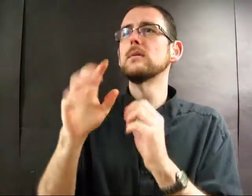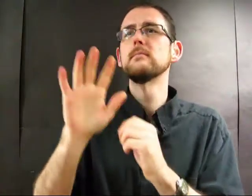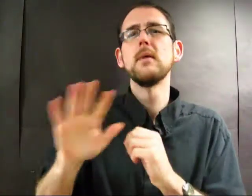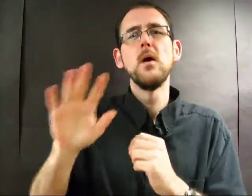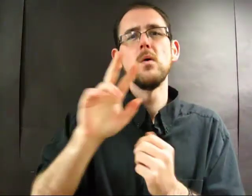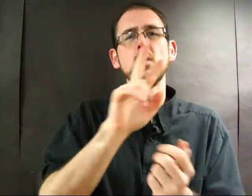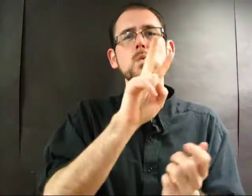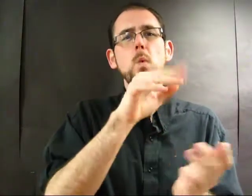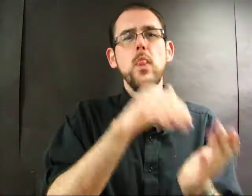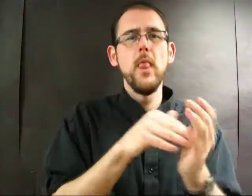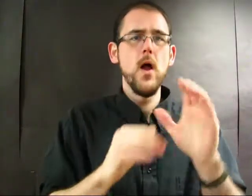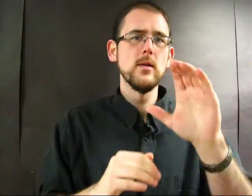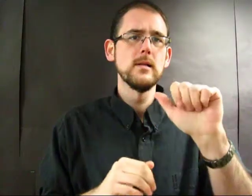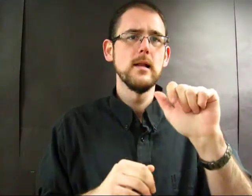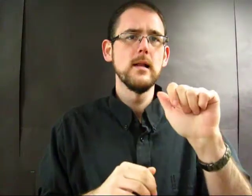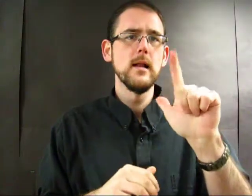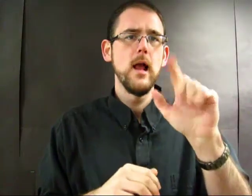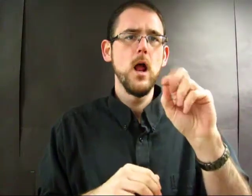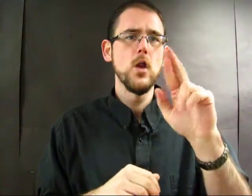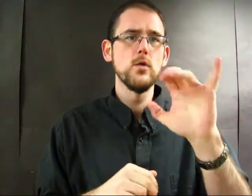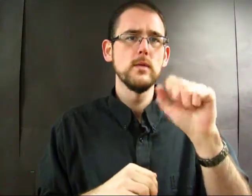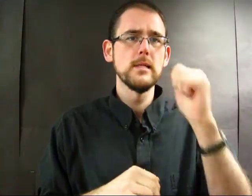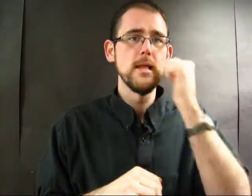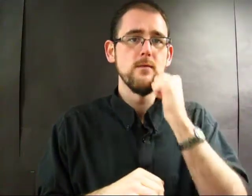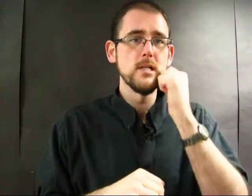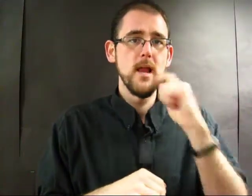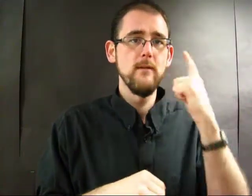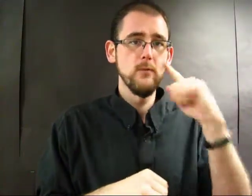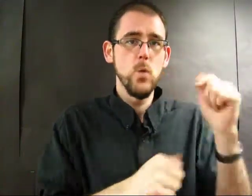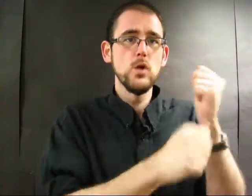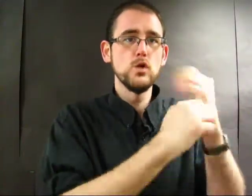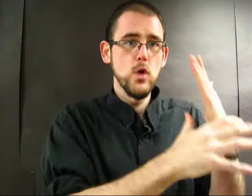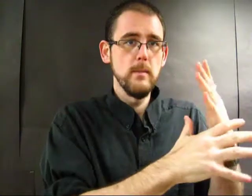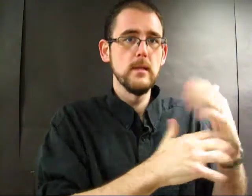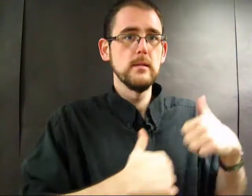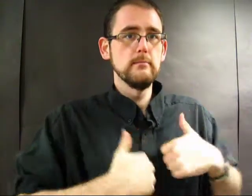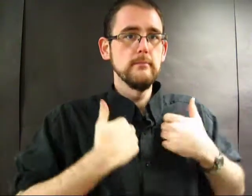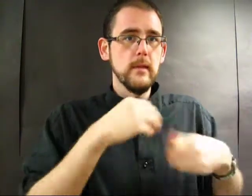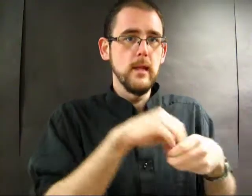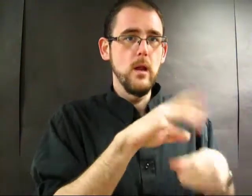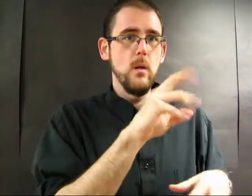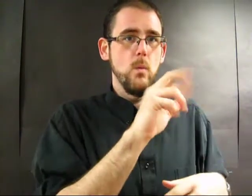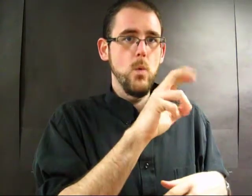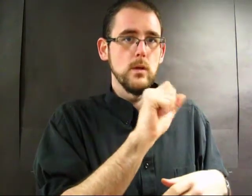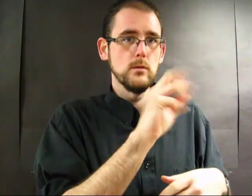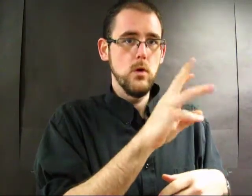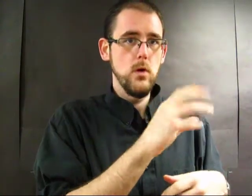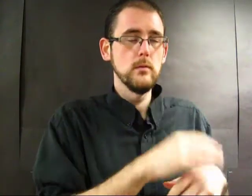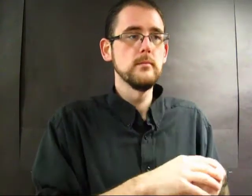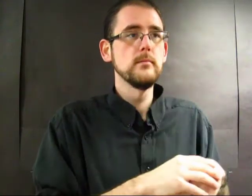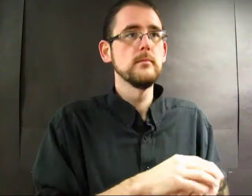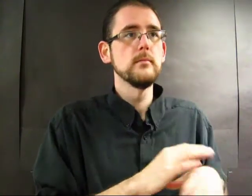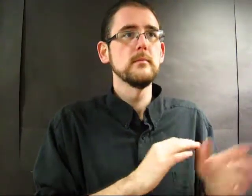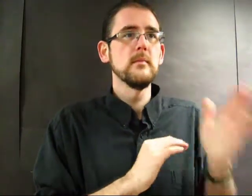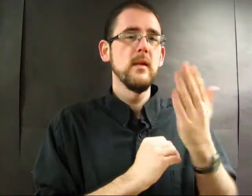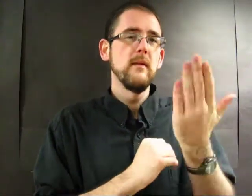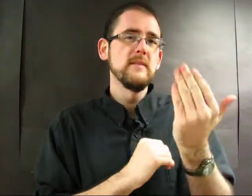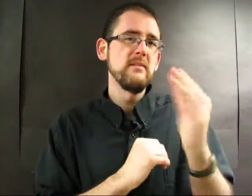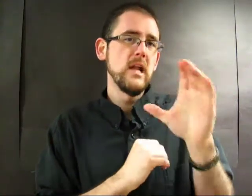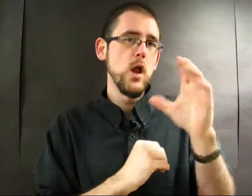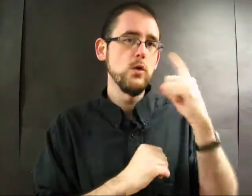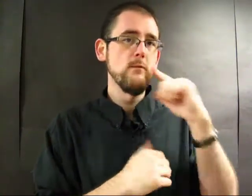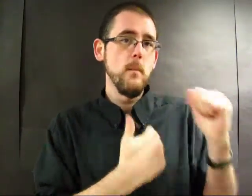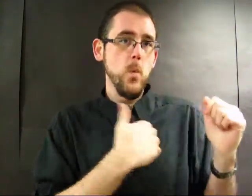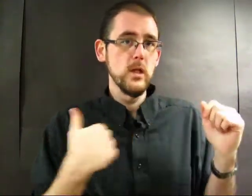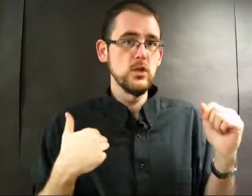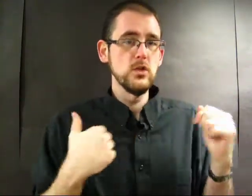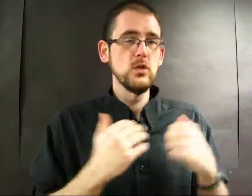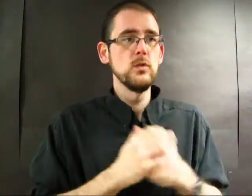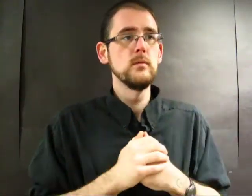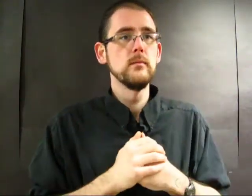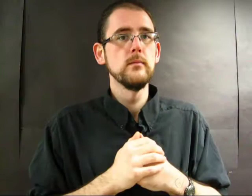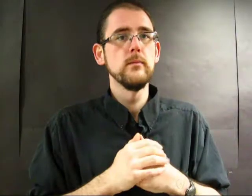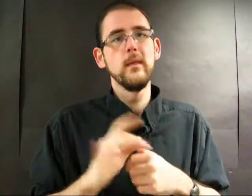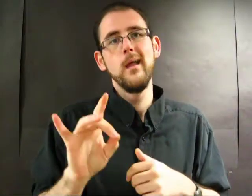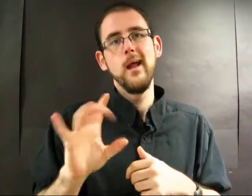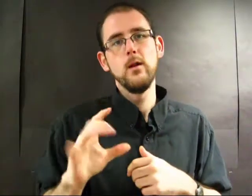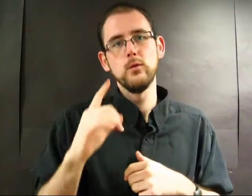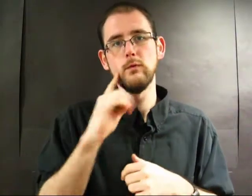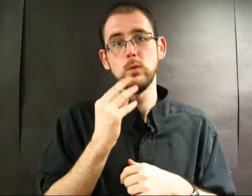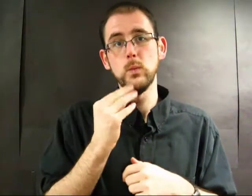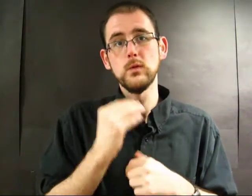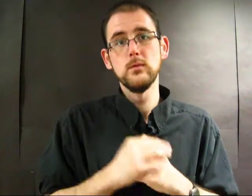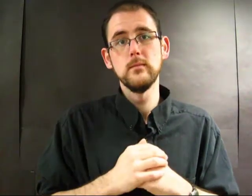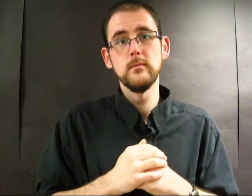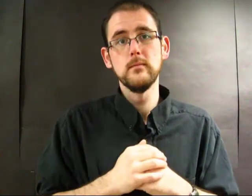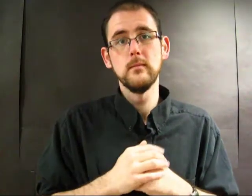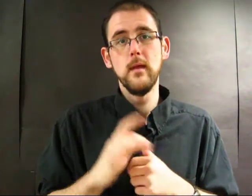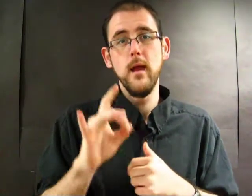About 2,000 calories for Germans, 1,500 for Poles, and only 800 for Jews.